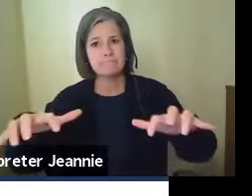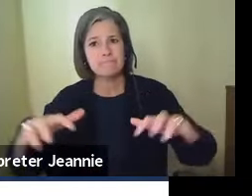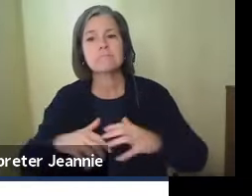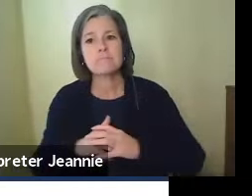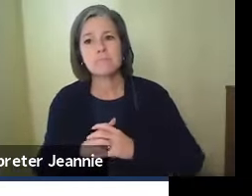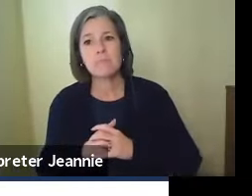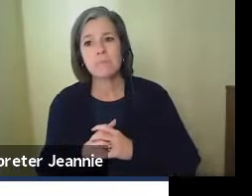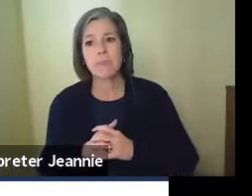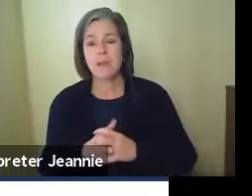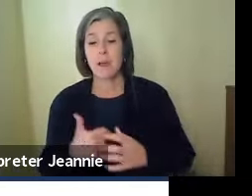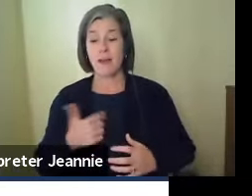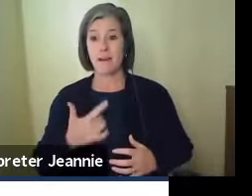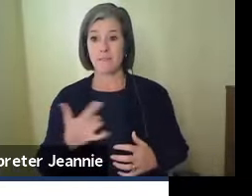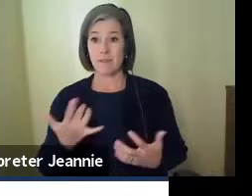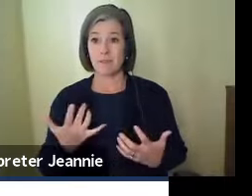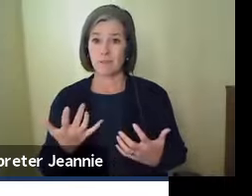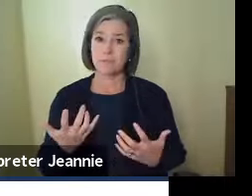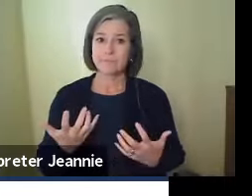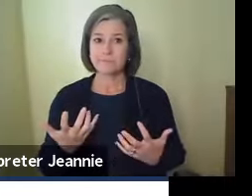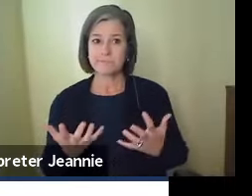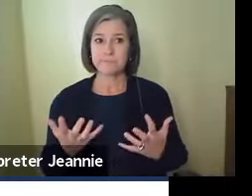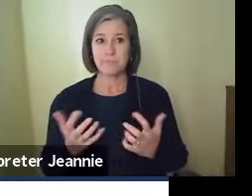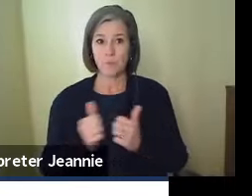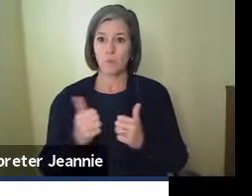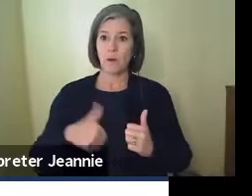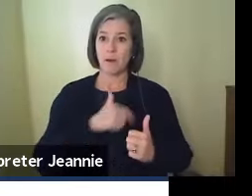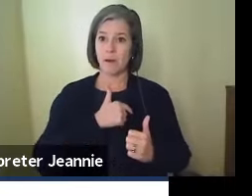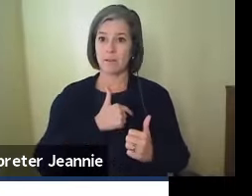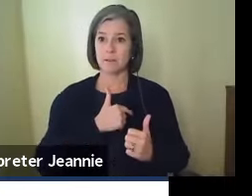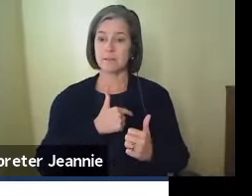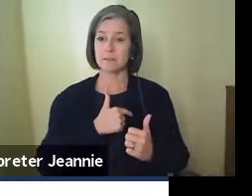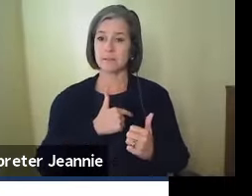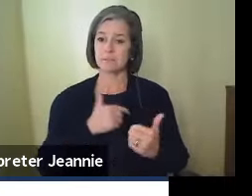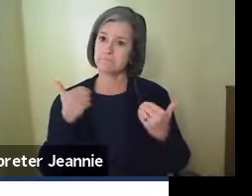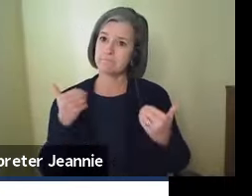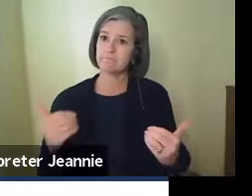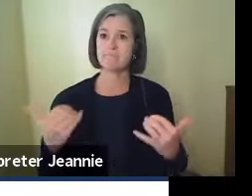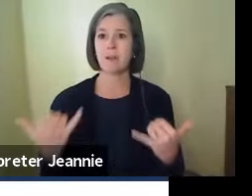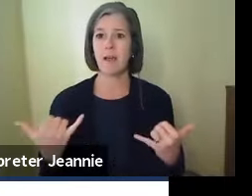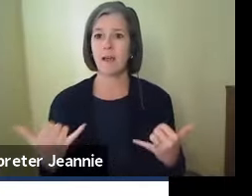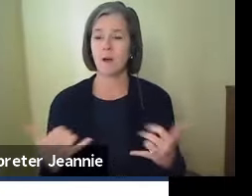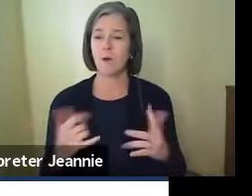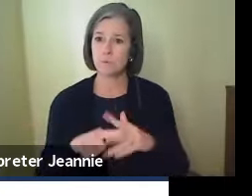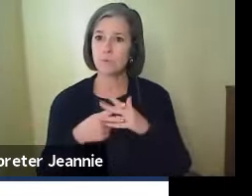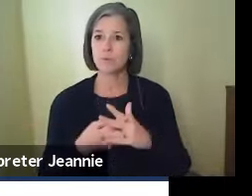I kind of feel like with us stepping forward right now to start getting these vaccines